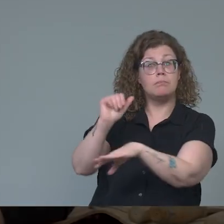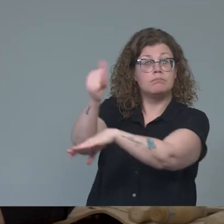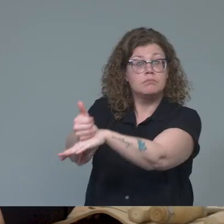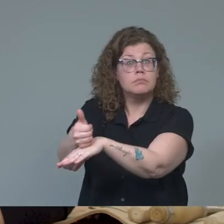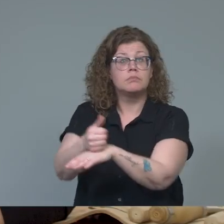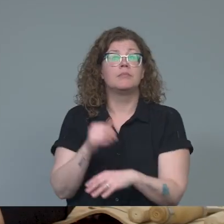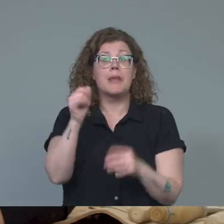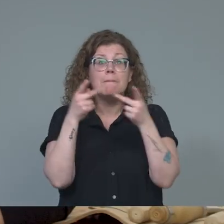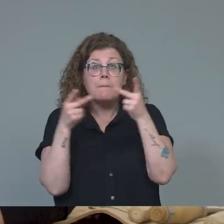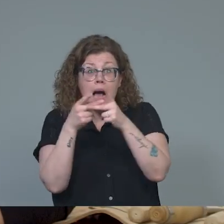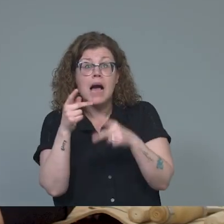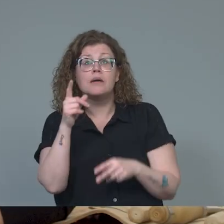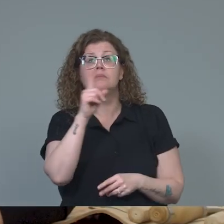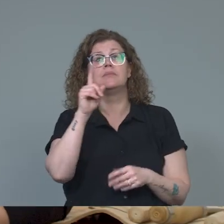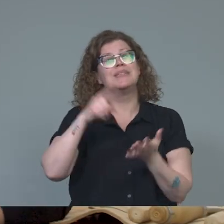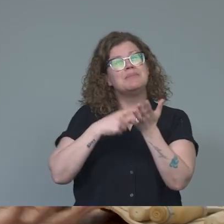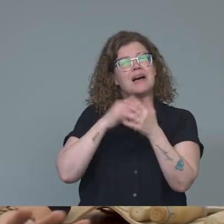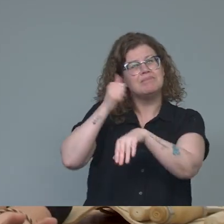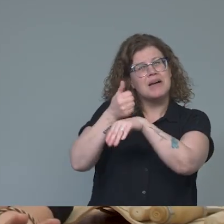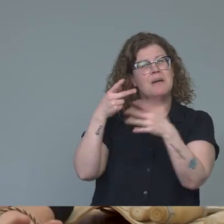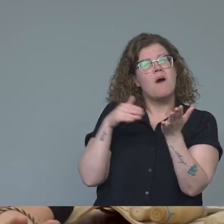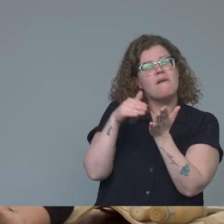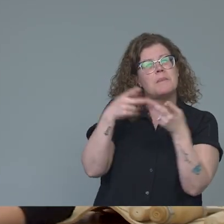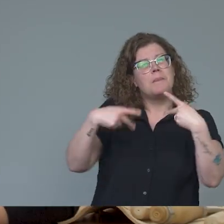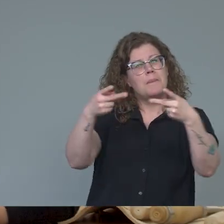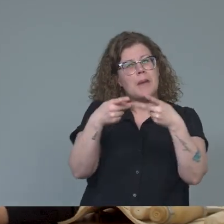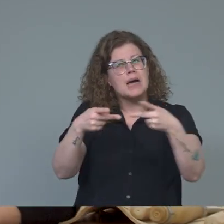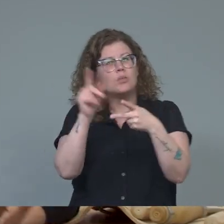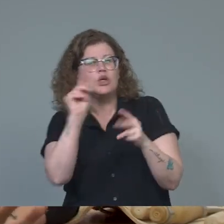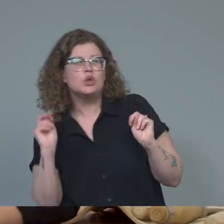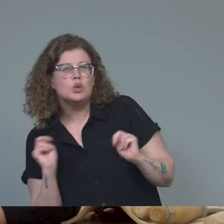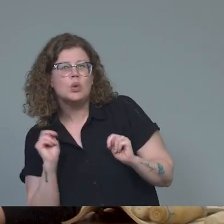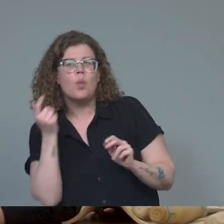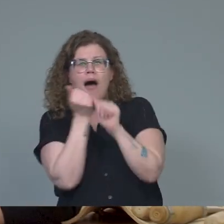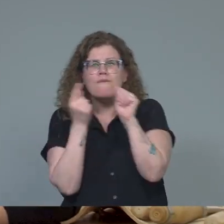The public realm is that place that we all inhabit. It is that neutral place that belongs